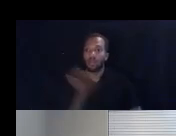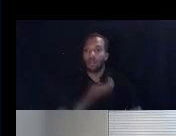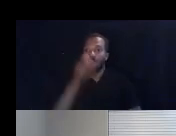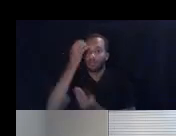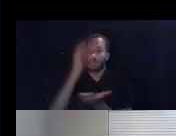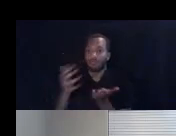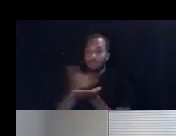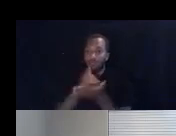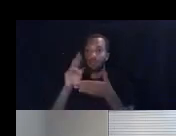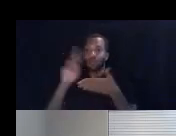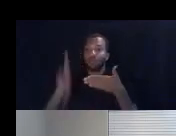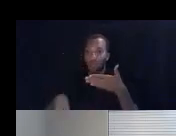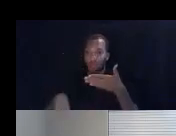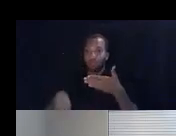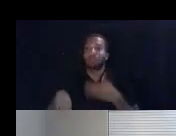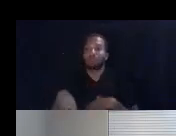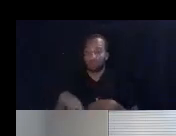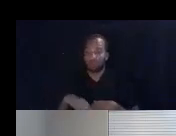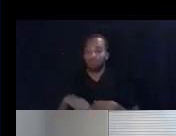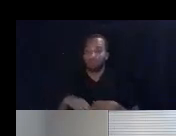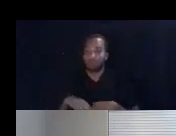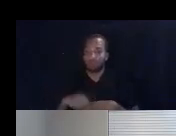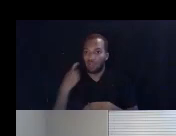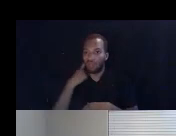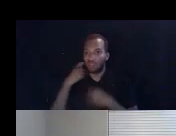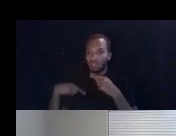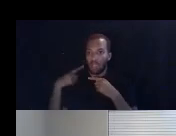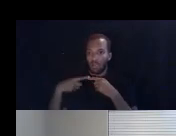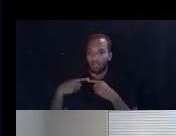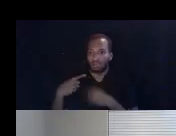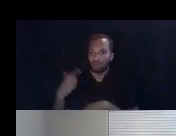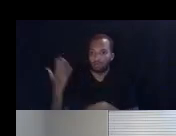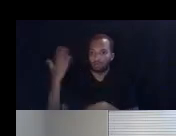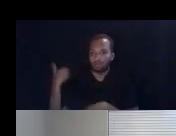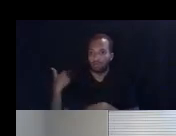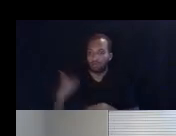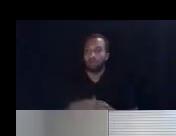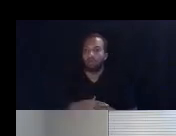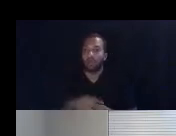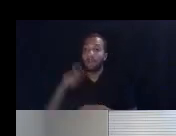from our CHIPs from the prior cycle, every prior cycle must be published